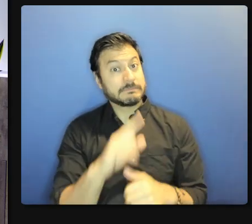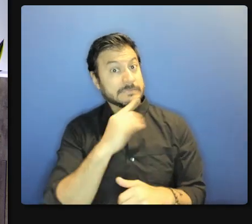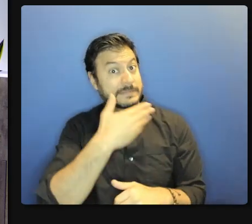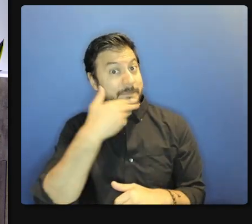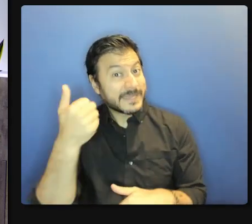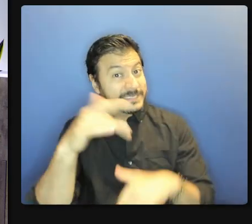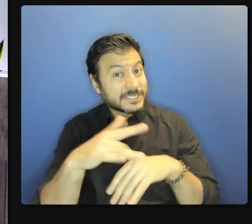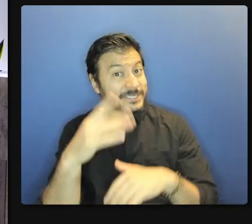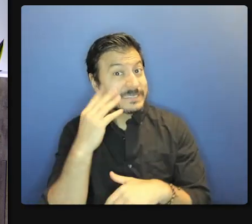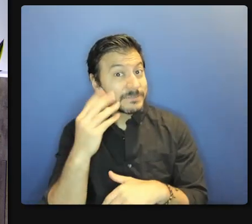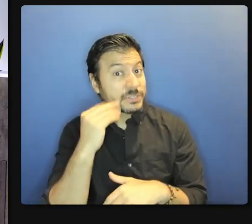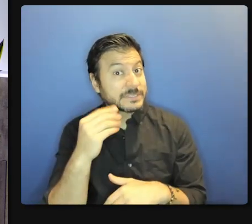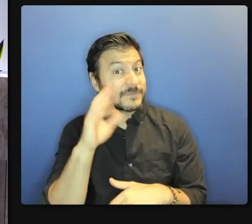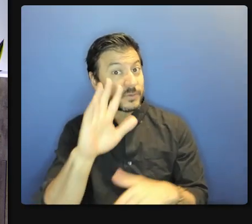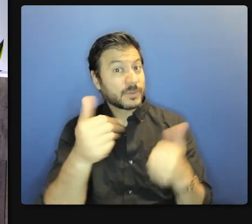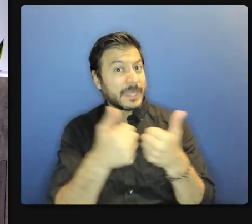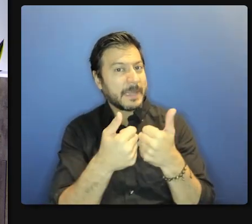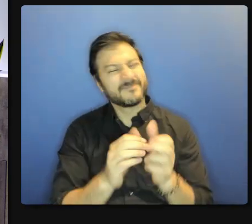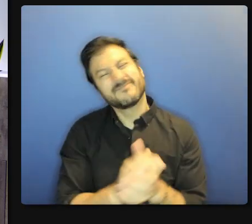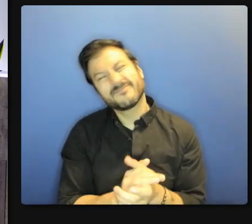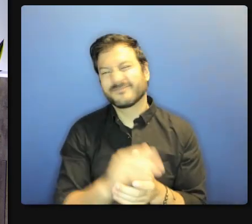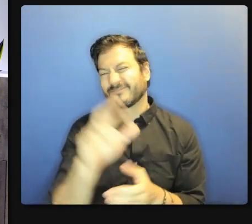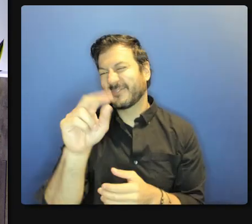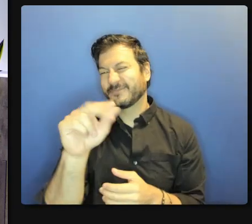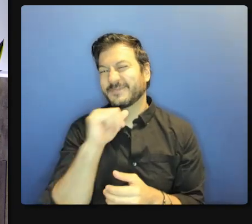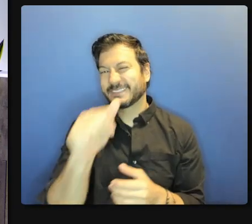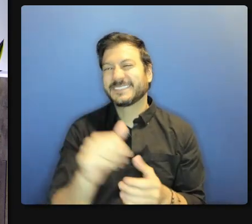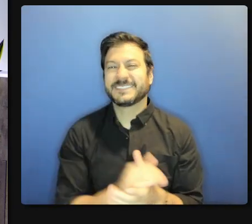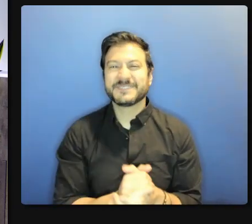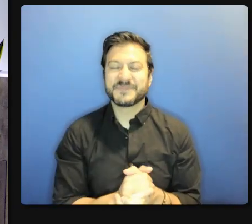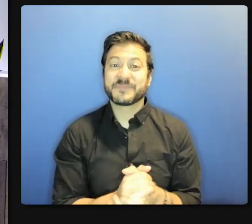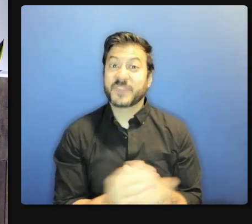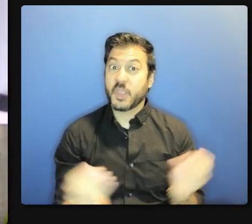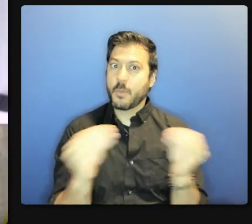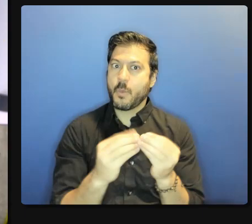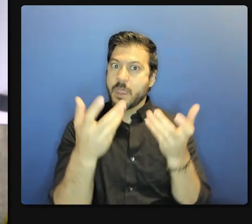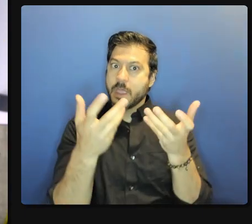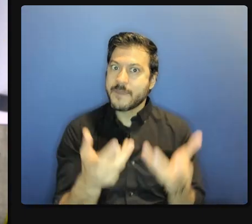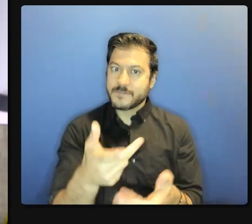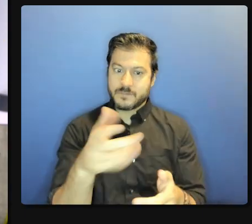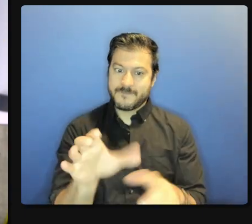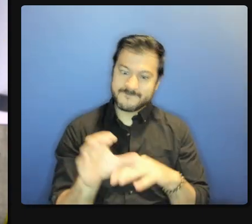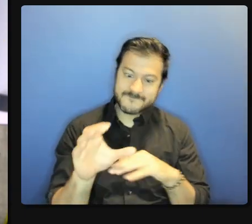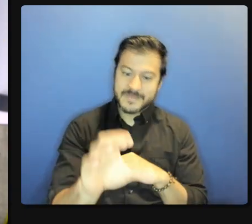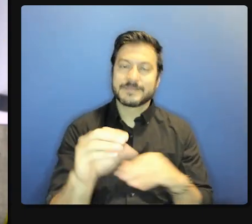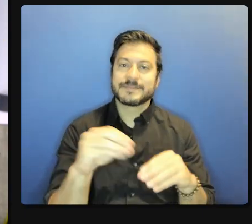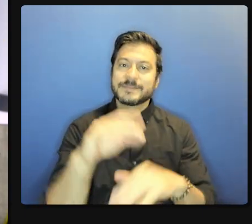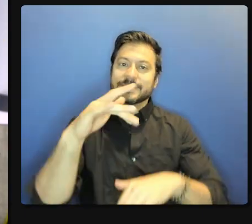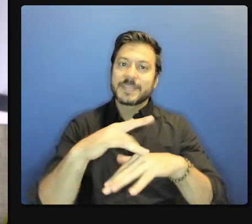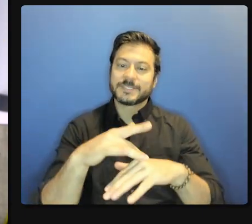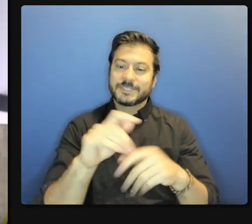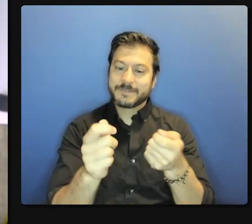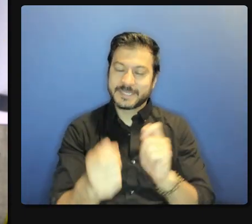But is it the best touch experience your game could provide? Absolutely not. The more heavily you invest in touch adaptation